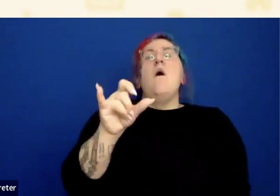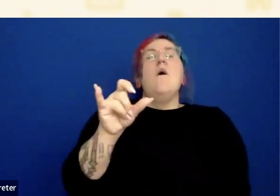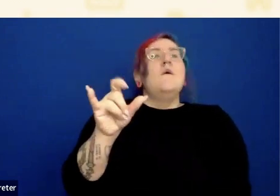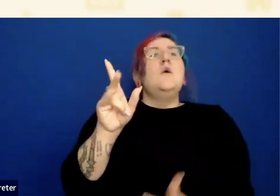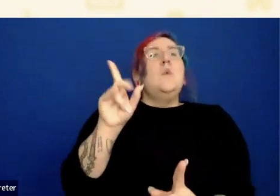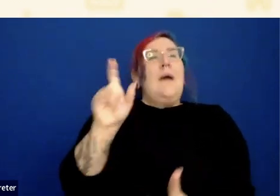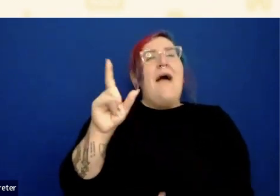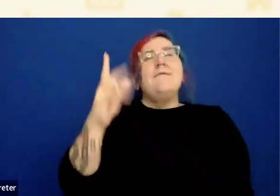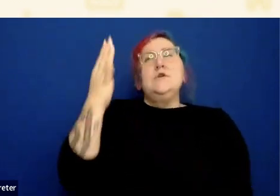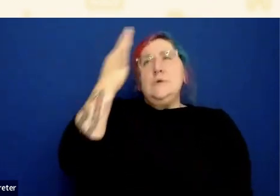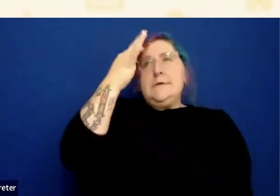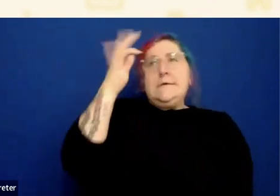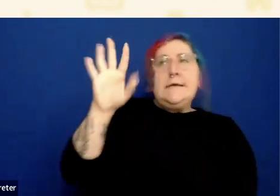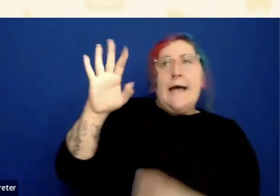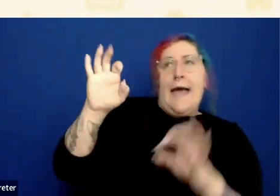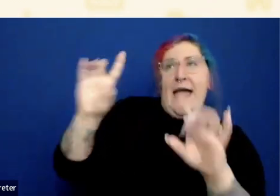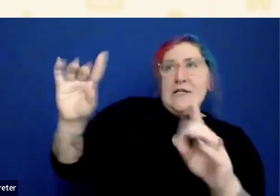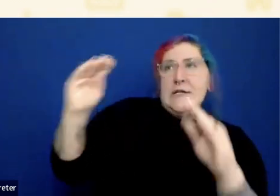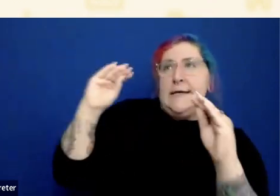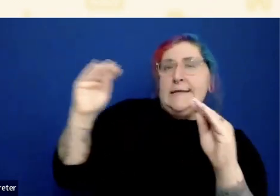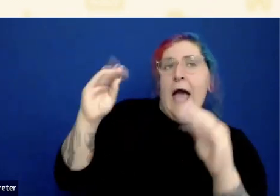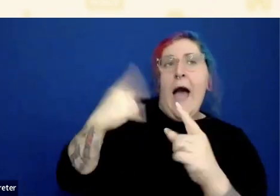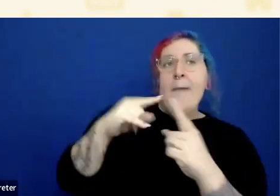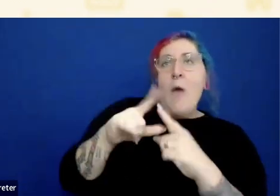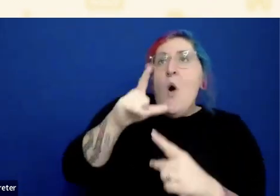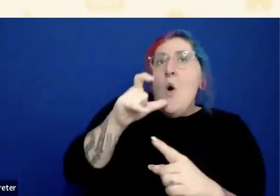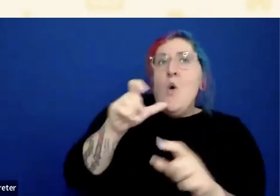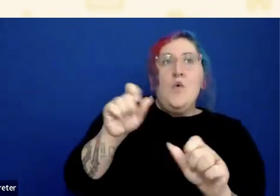That's one step. Then bringing in training.